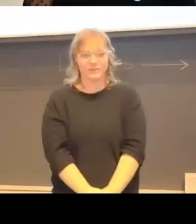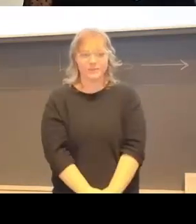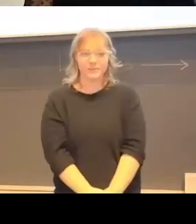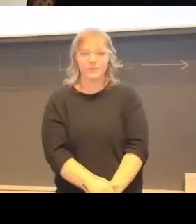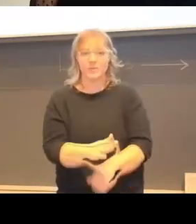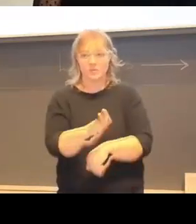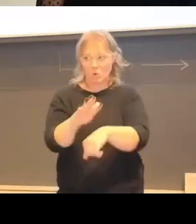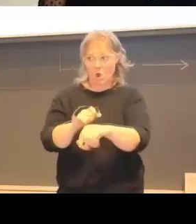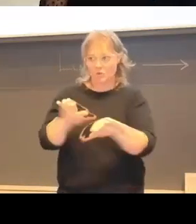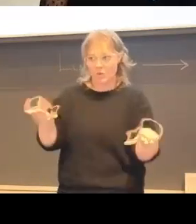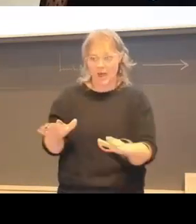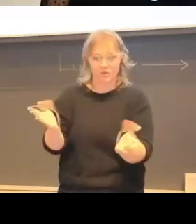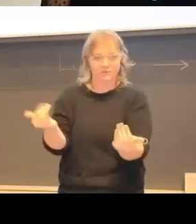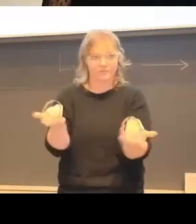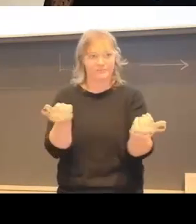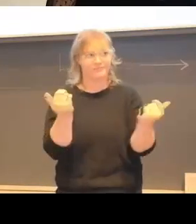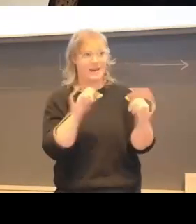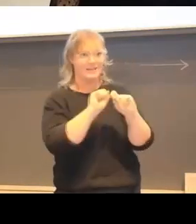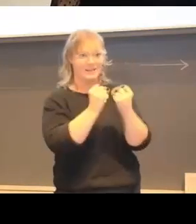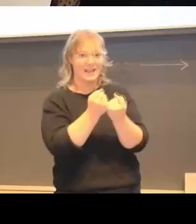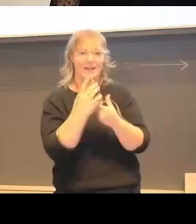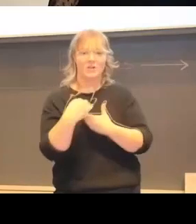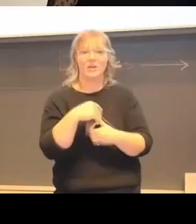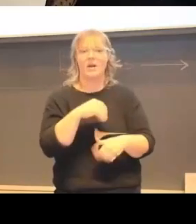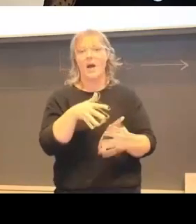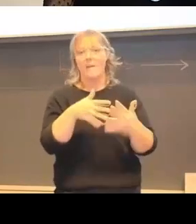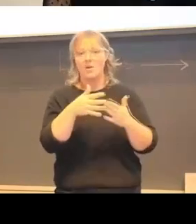action from numerous societies including the American Board of Surgeons the association of